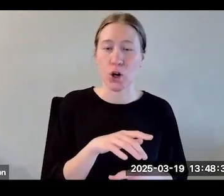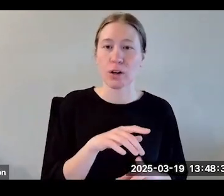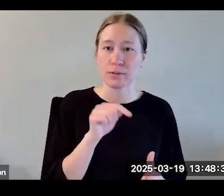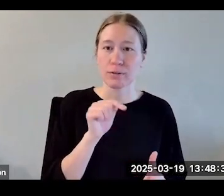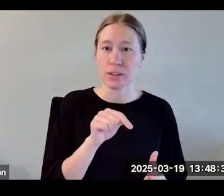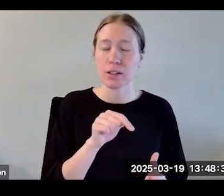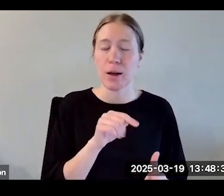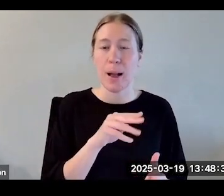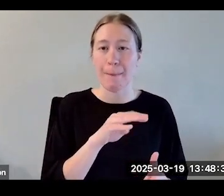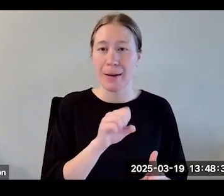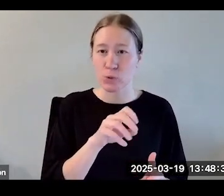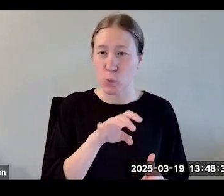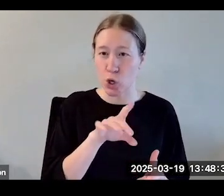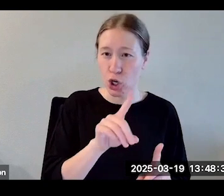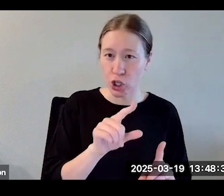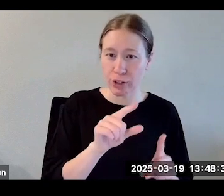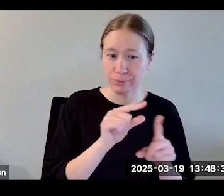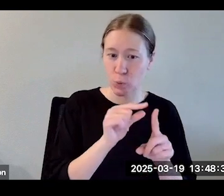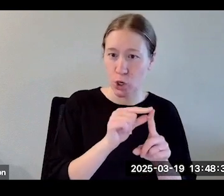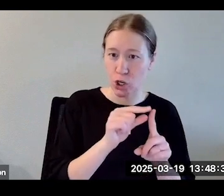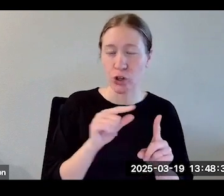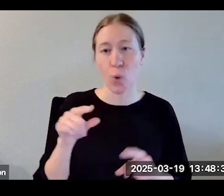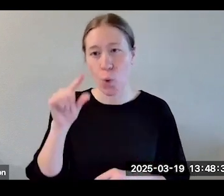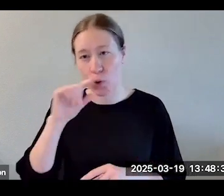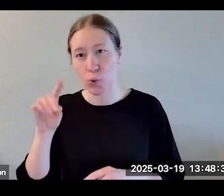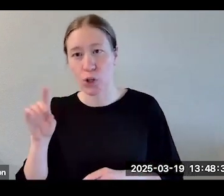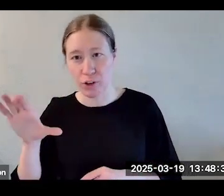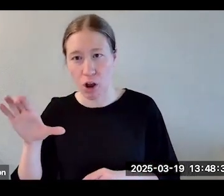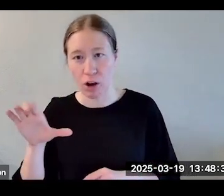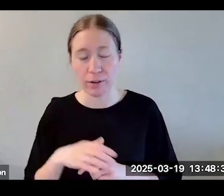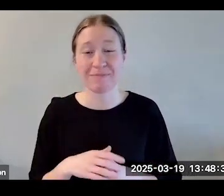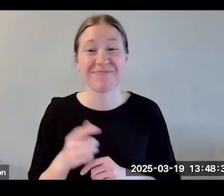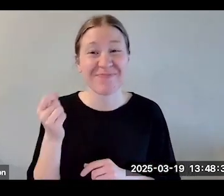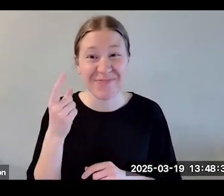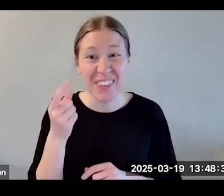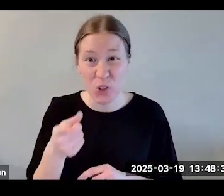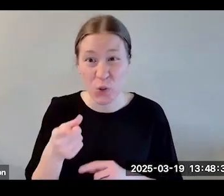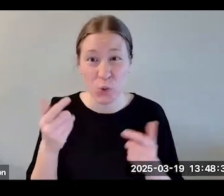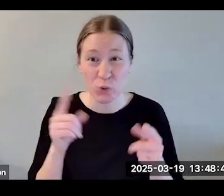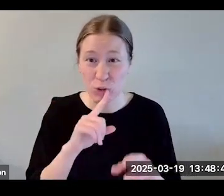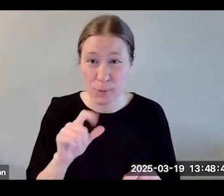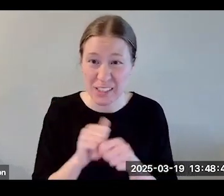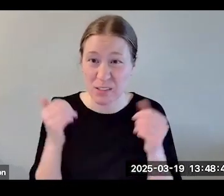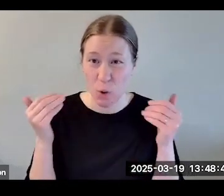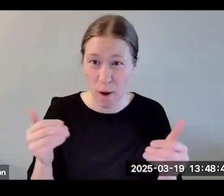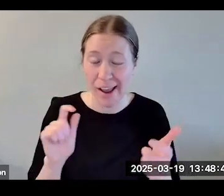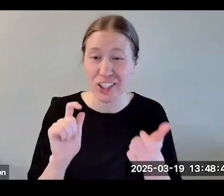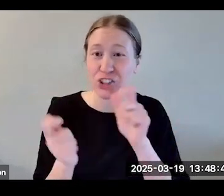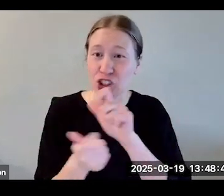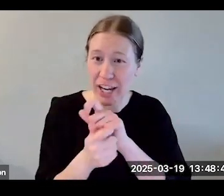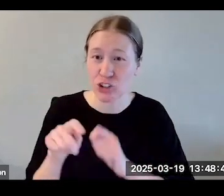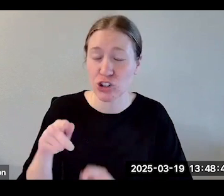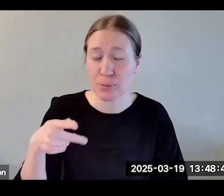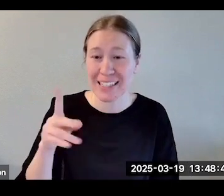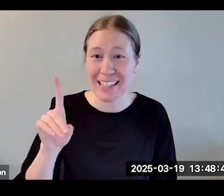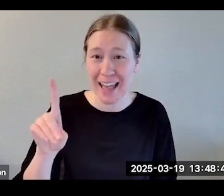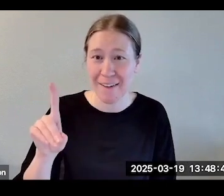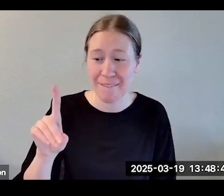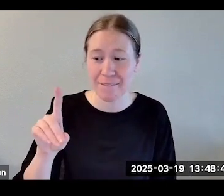And if you do port that over to PDF, you're actually going to need to do some additional steps to make that PDF more accessible